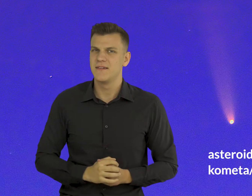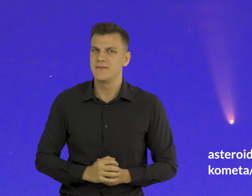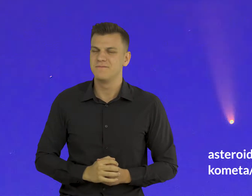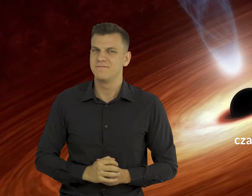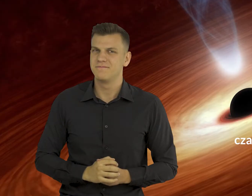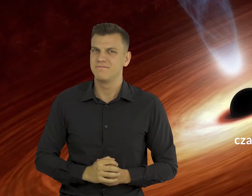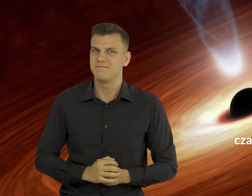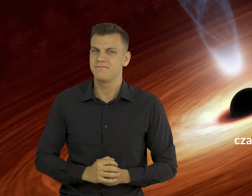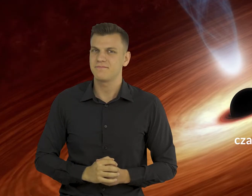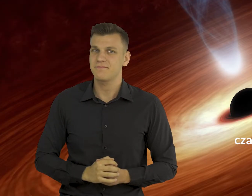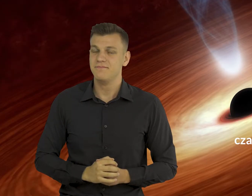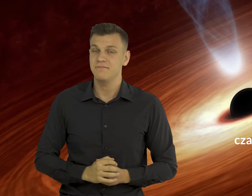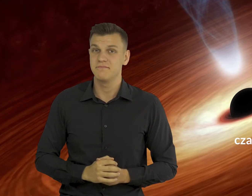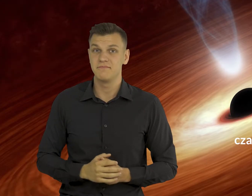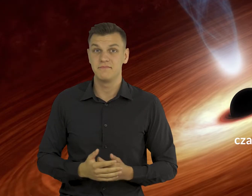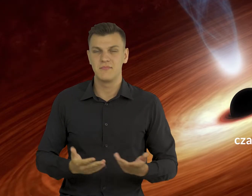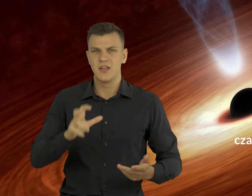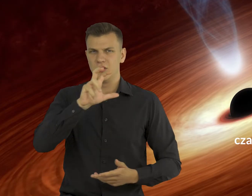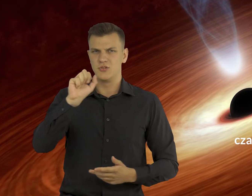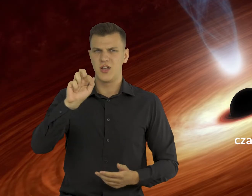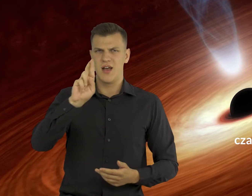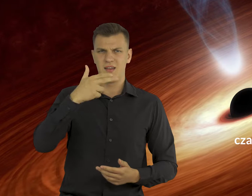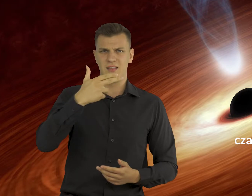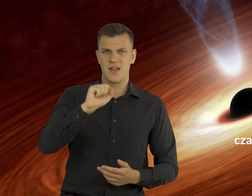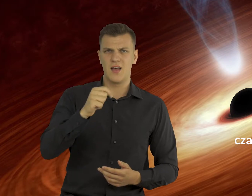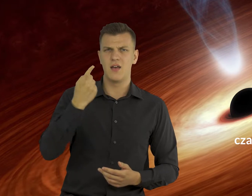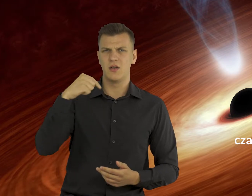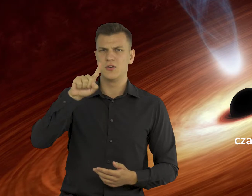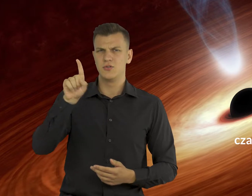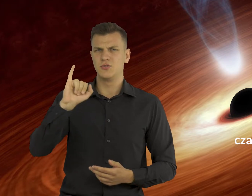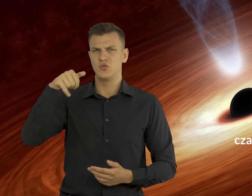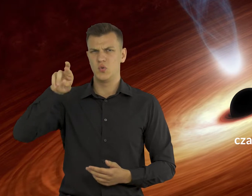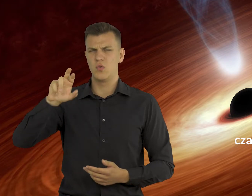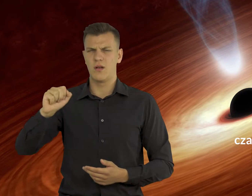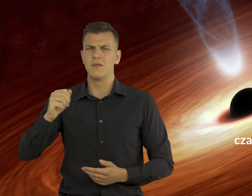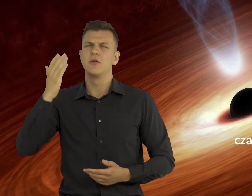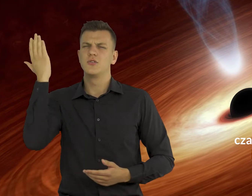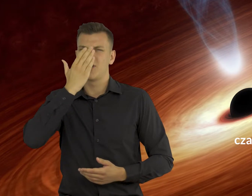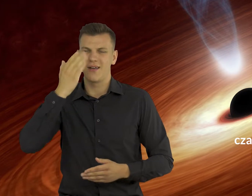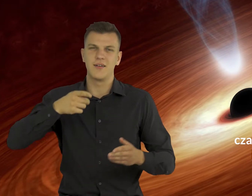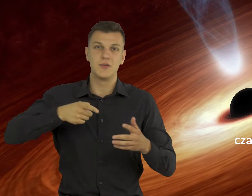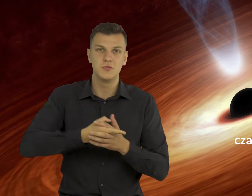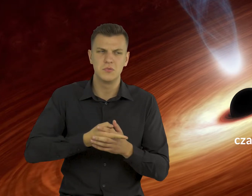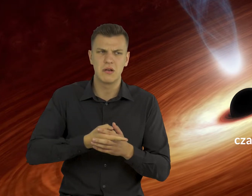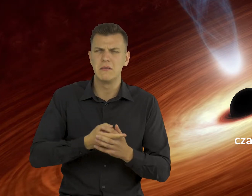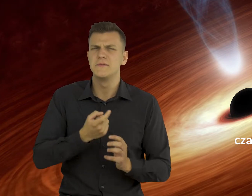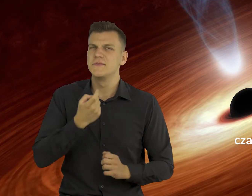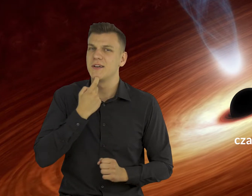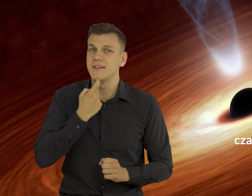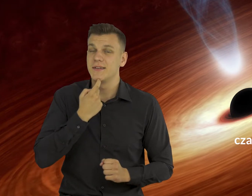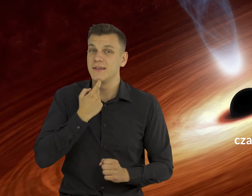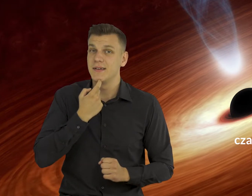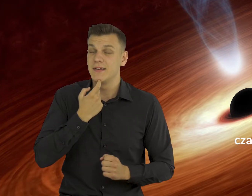What is a black hole?